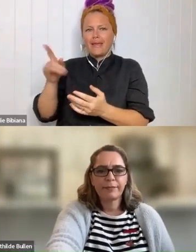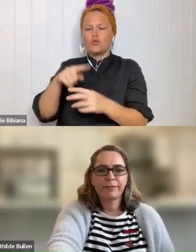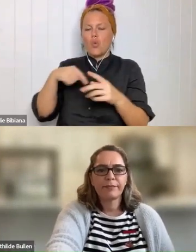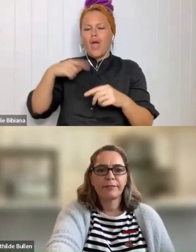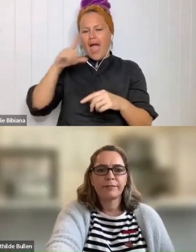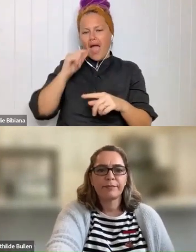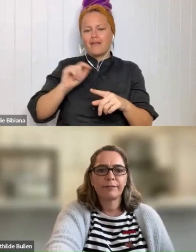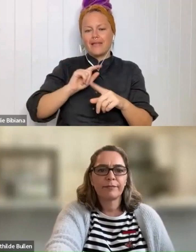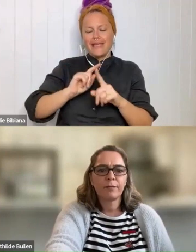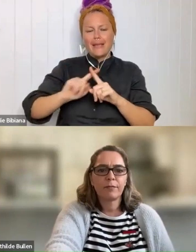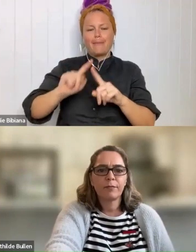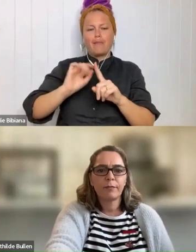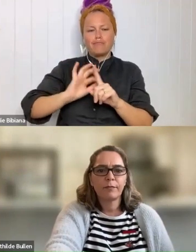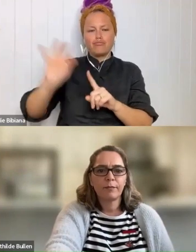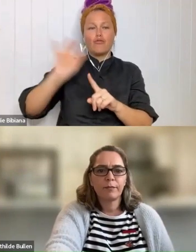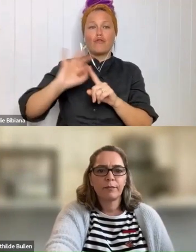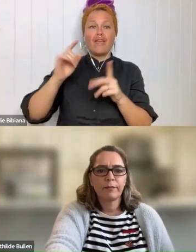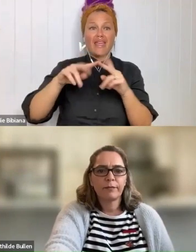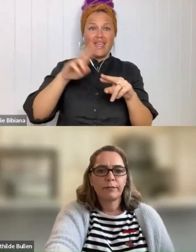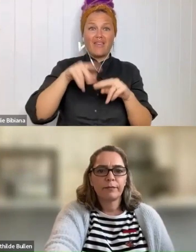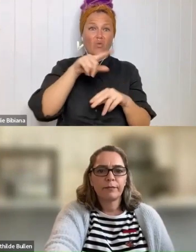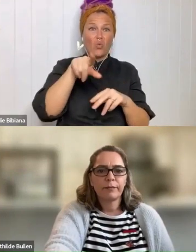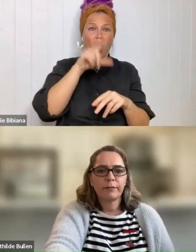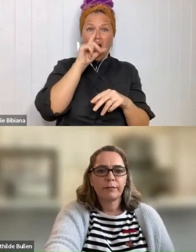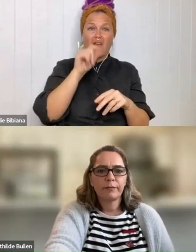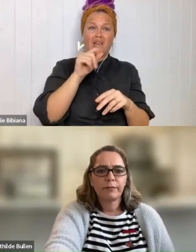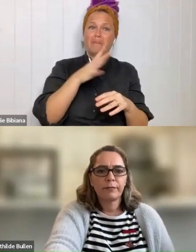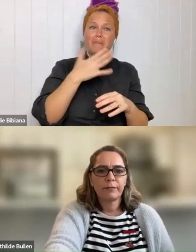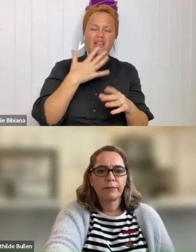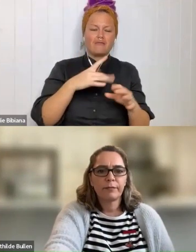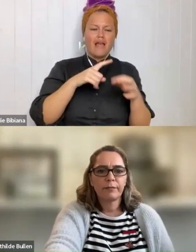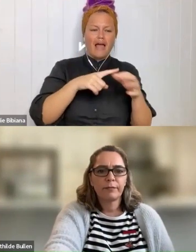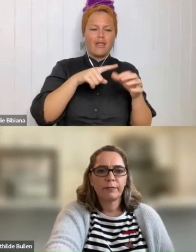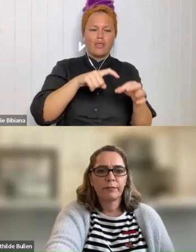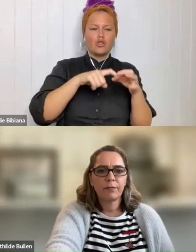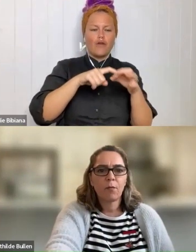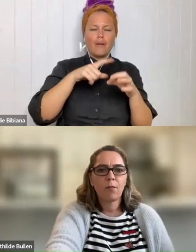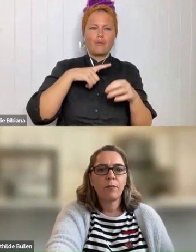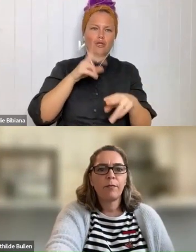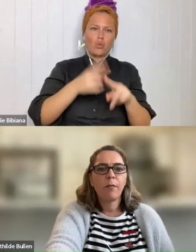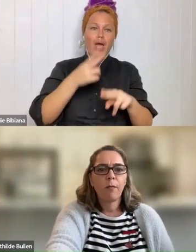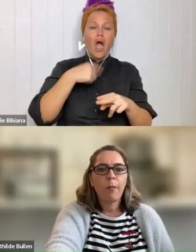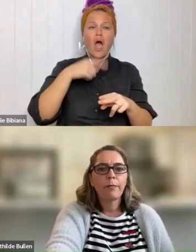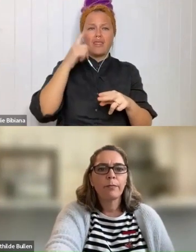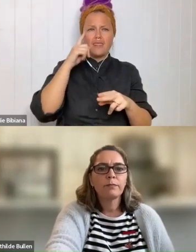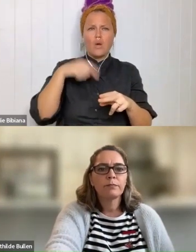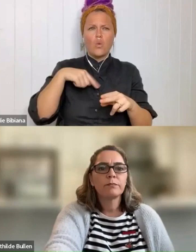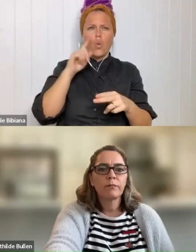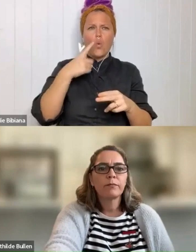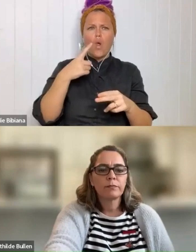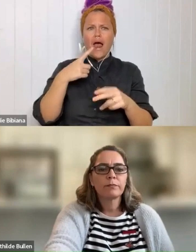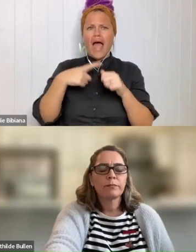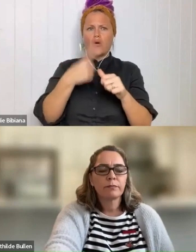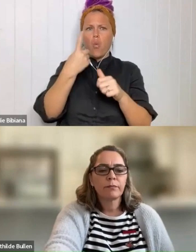complete it if you can, it's very quick. And then I might go to one of the questions if we have some time. It's a really